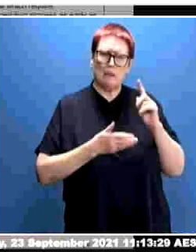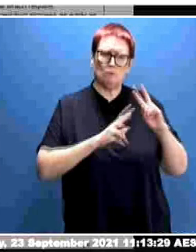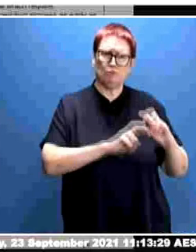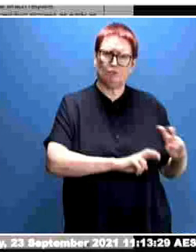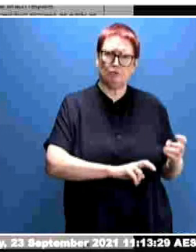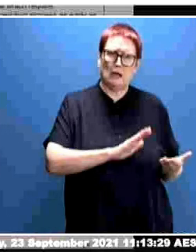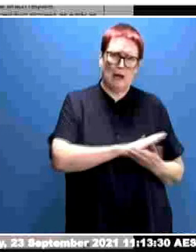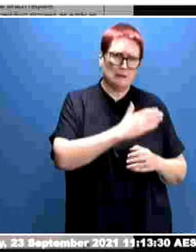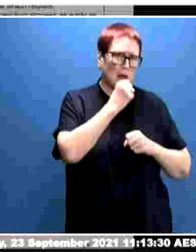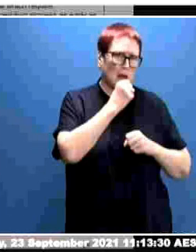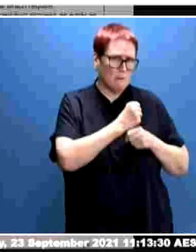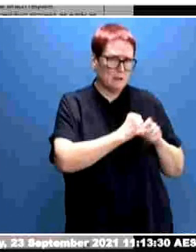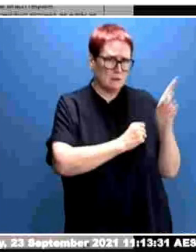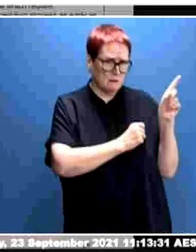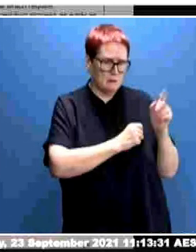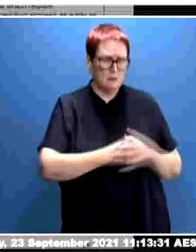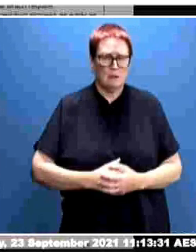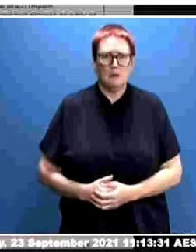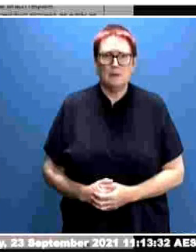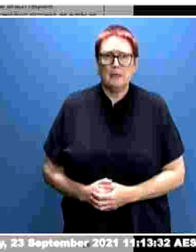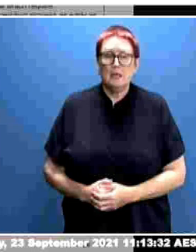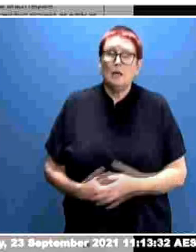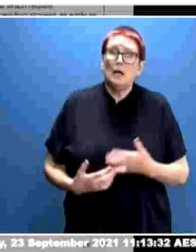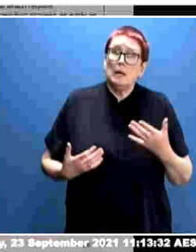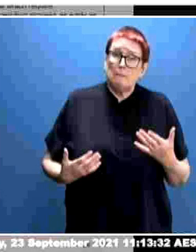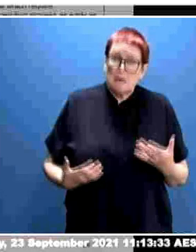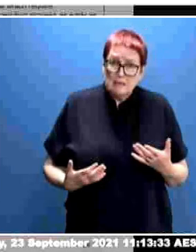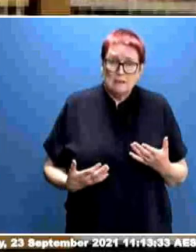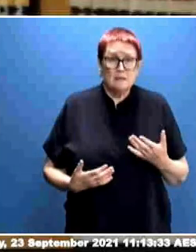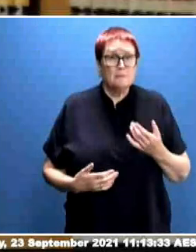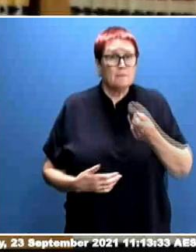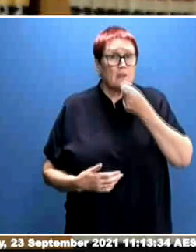but I think that there are a number of suggestions in this space